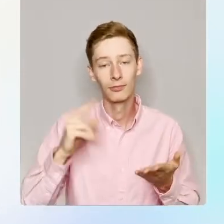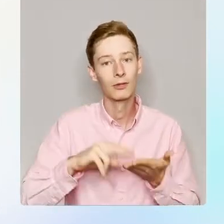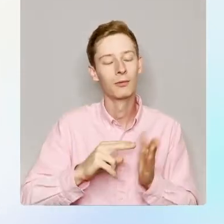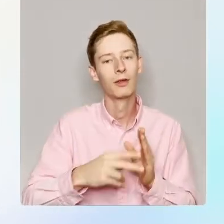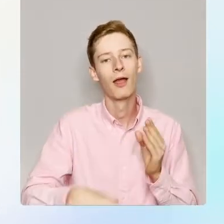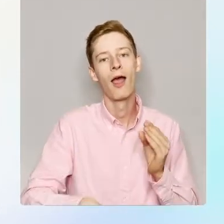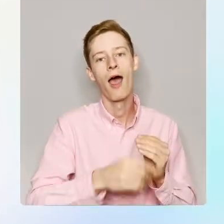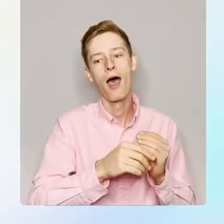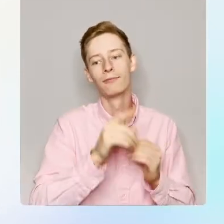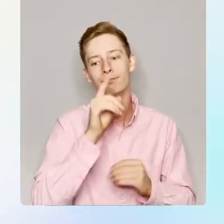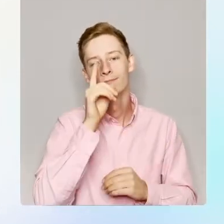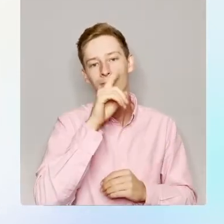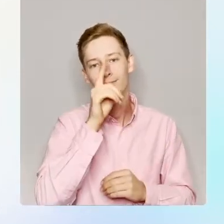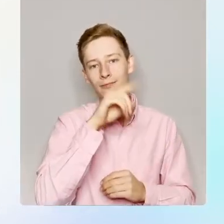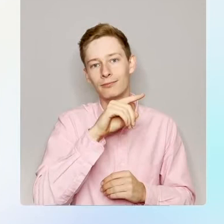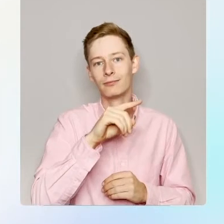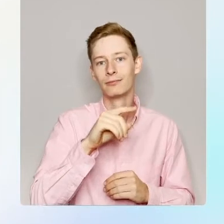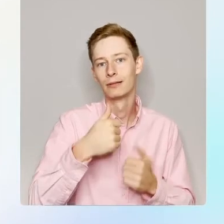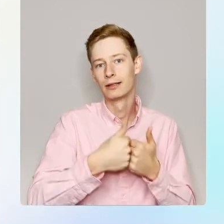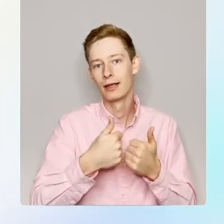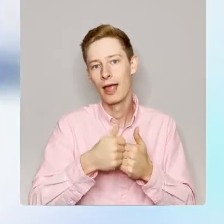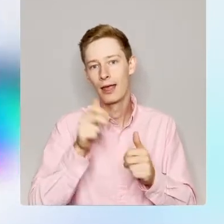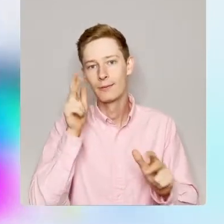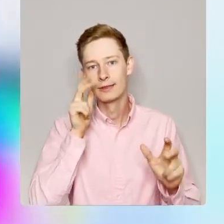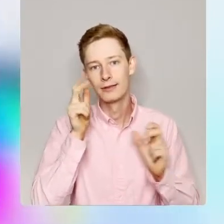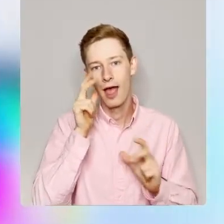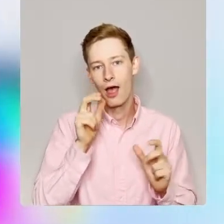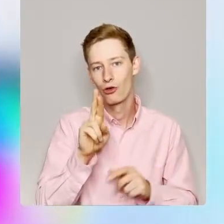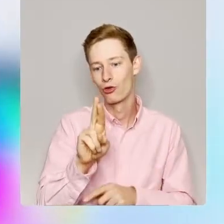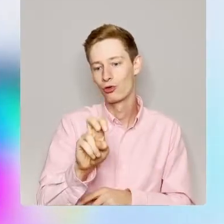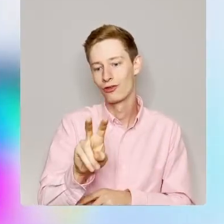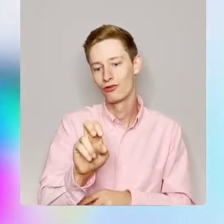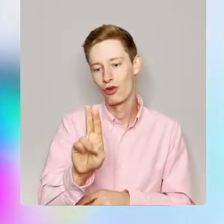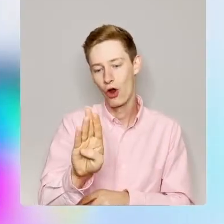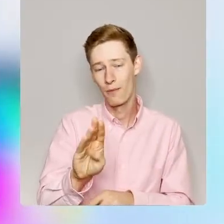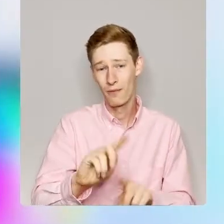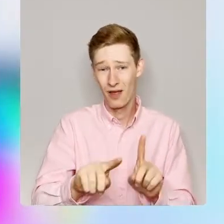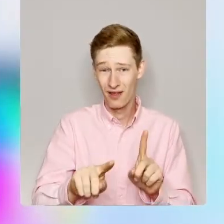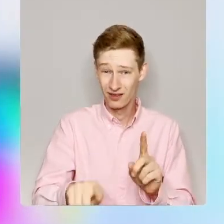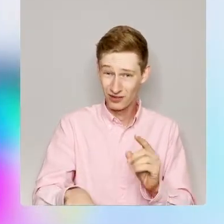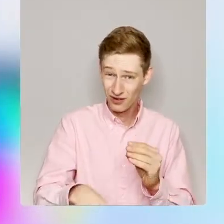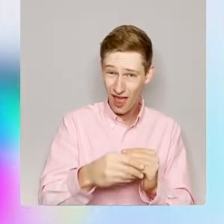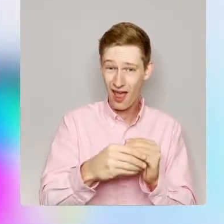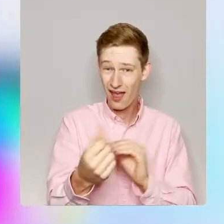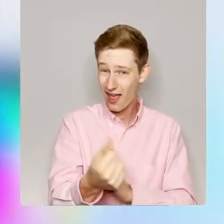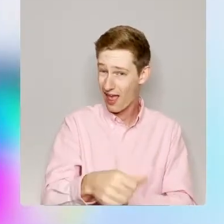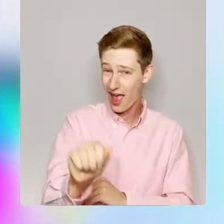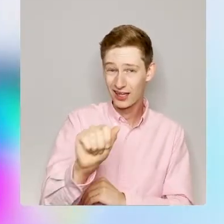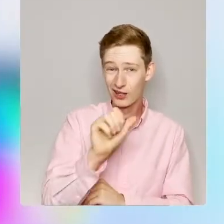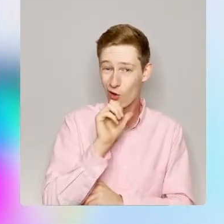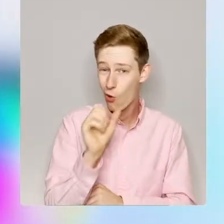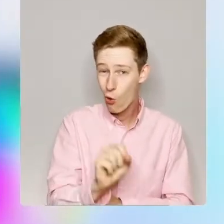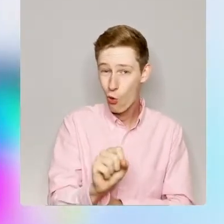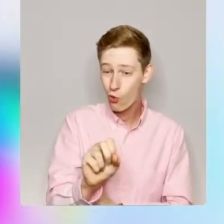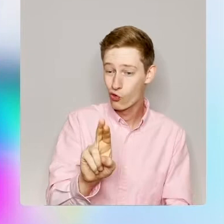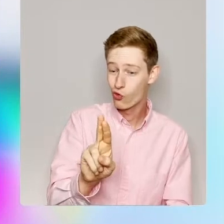has become pretty common practice in game development. But just applying any old reverb often leads to a mismatch